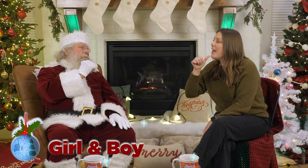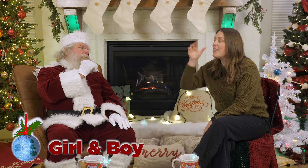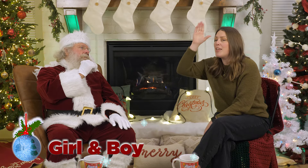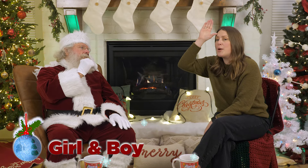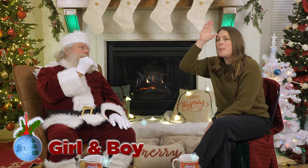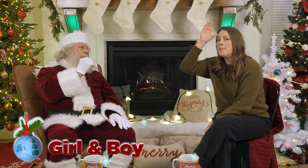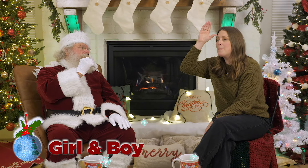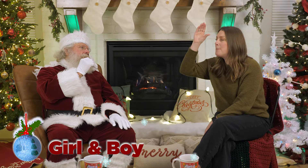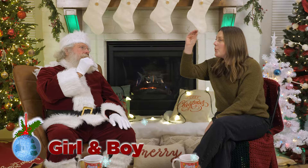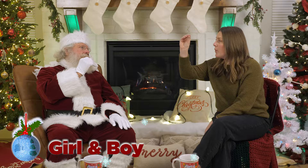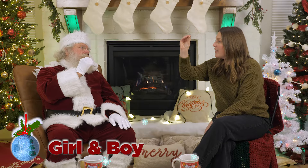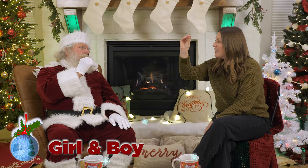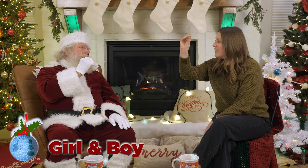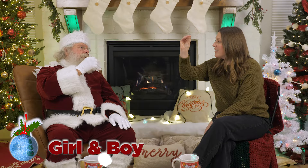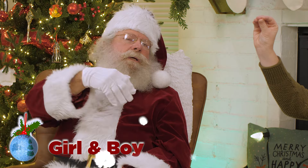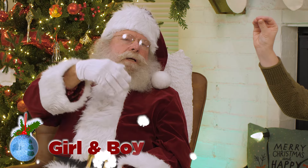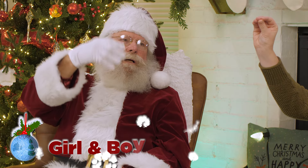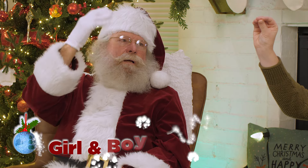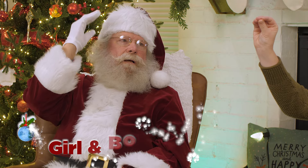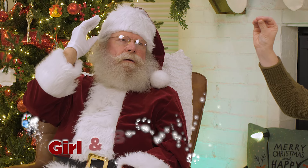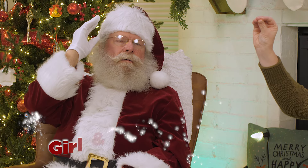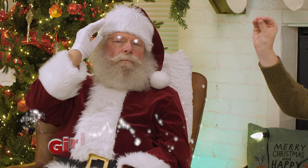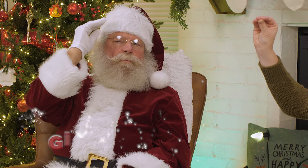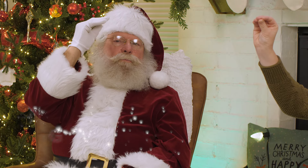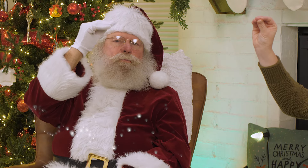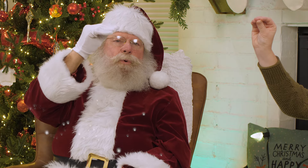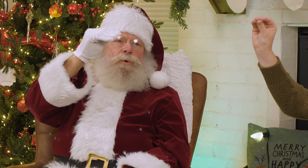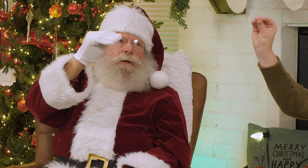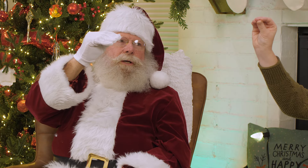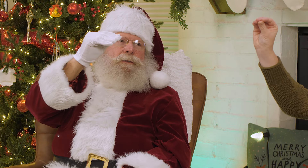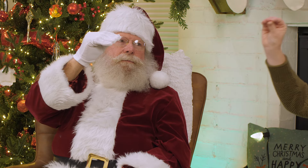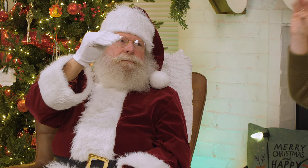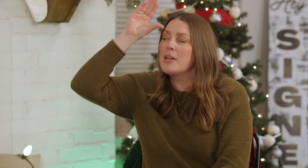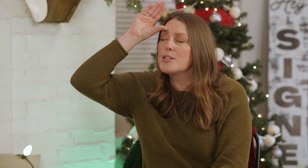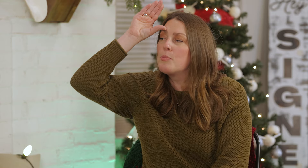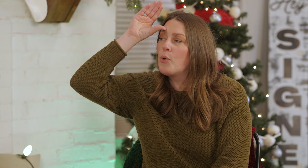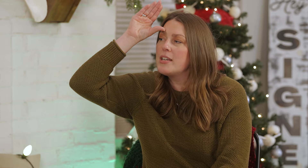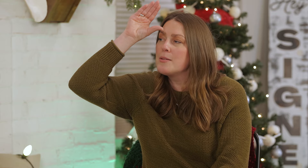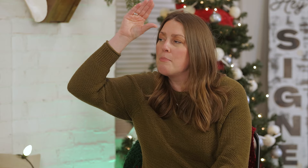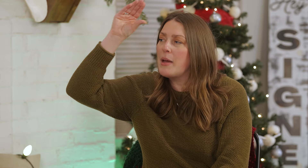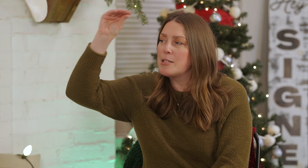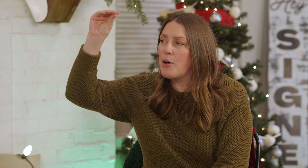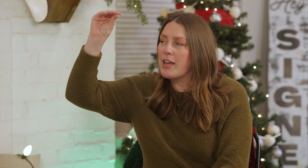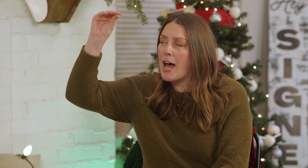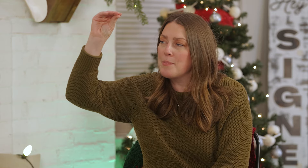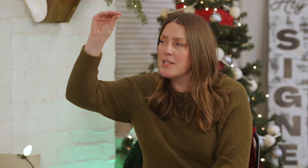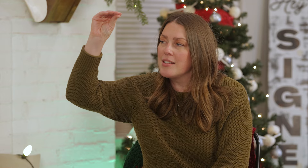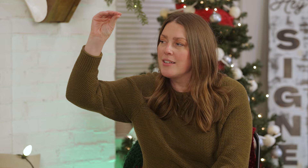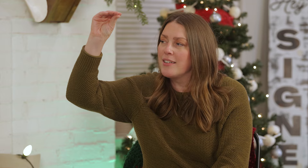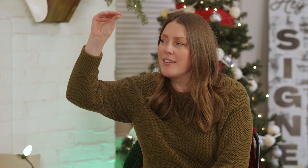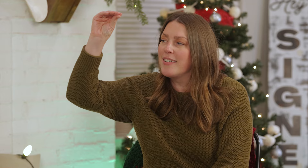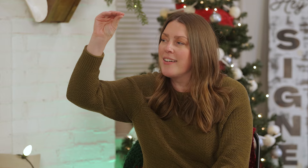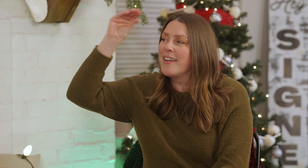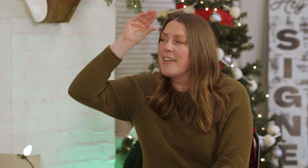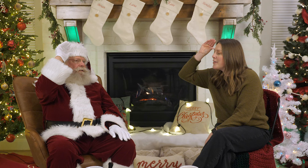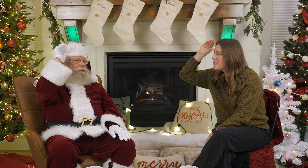And then boy, boy. Yeah, because boys baseball caps got it.